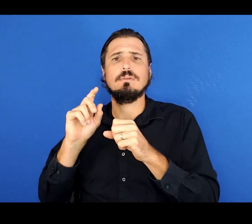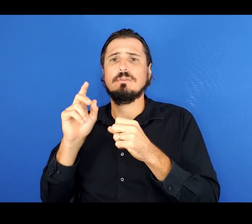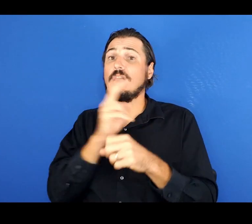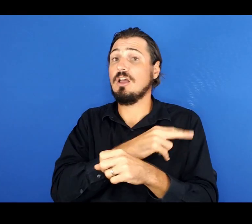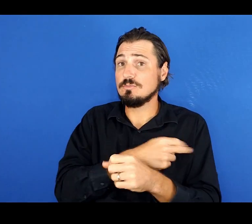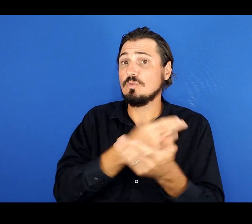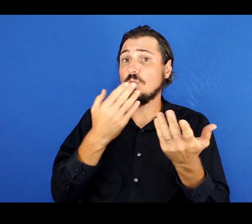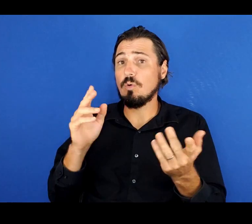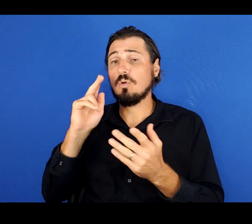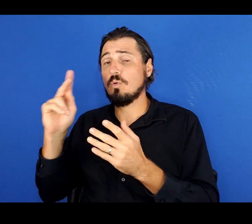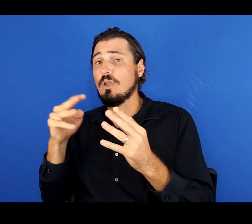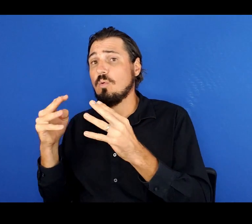War Memorial Convention Hall.